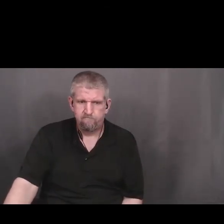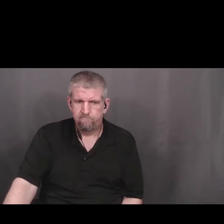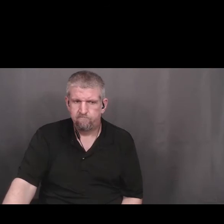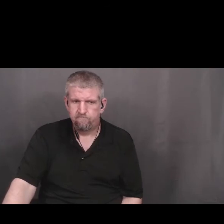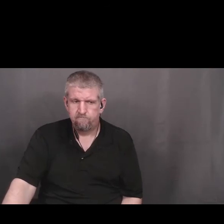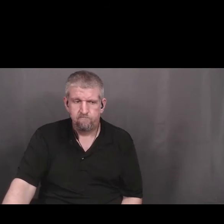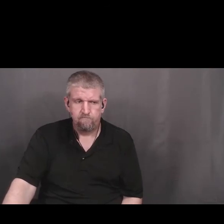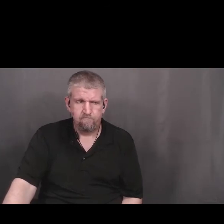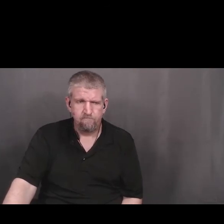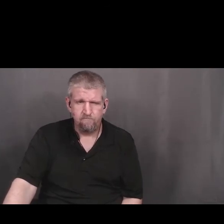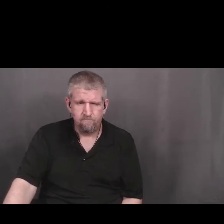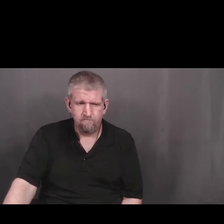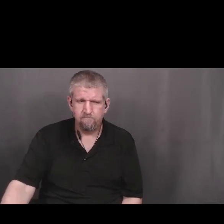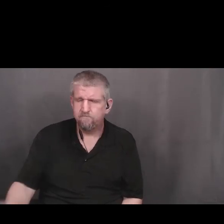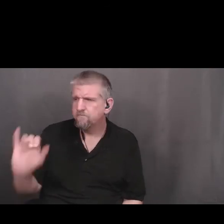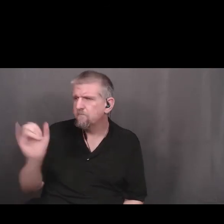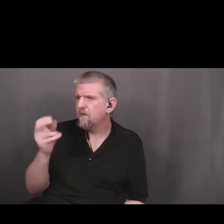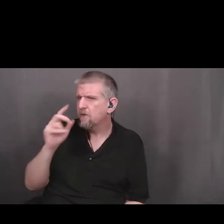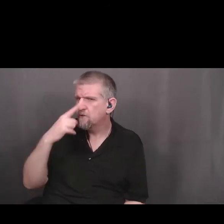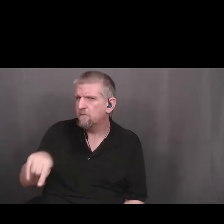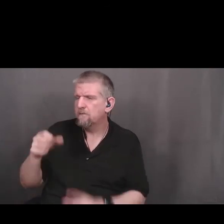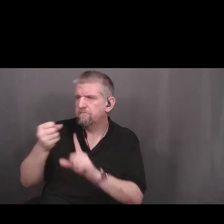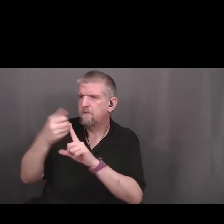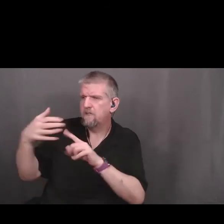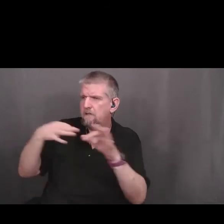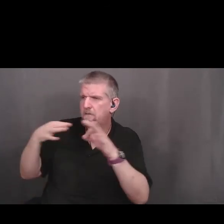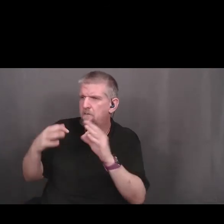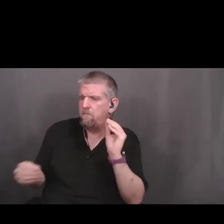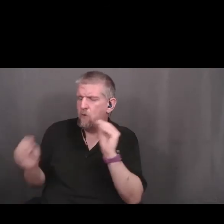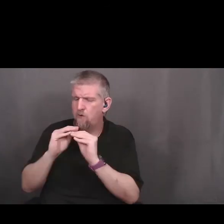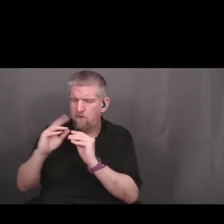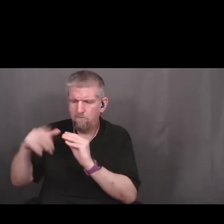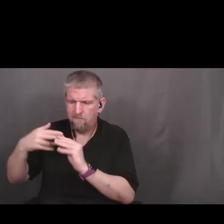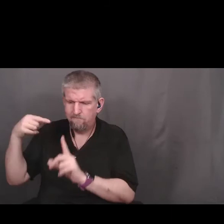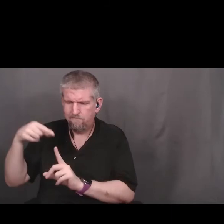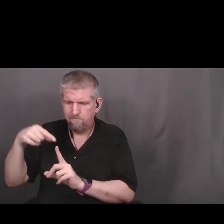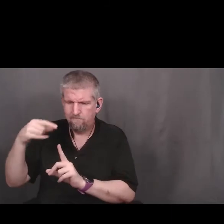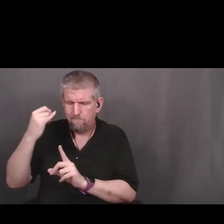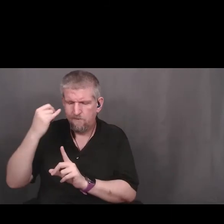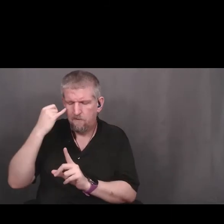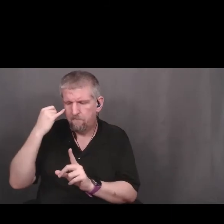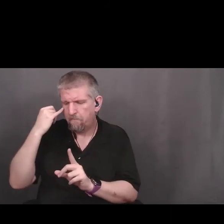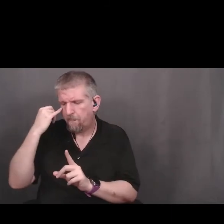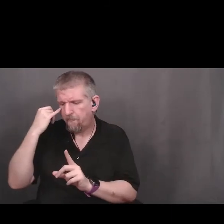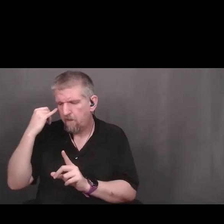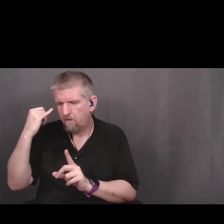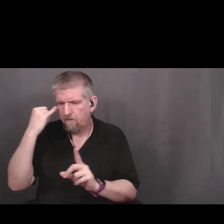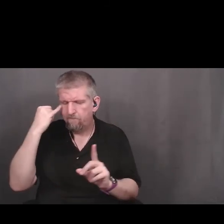[Angelica] Jonathan, can you tell us a little bit more about what happens when a student or someone who is younger